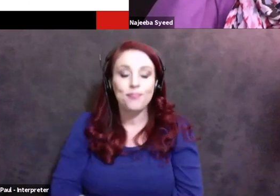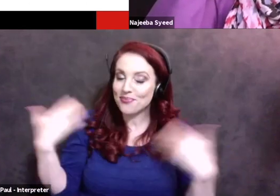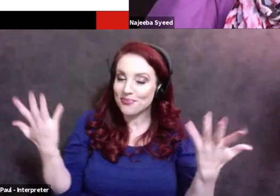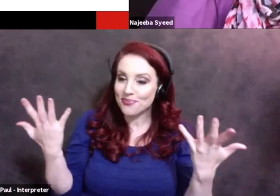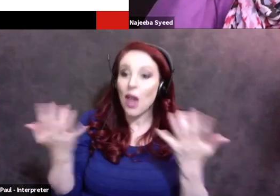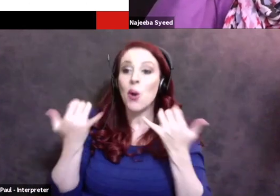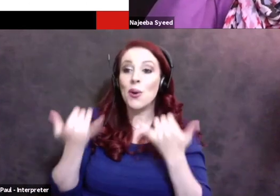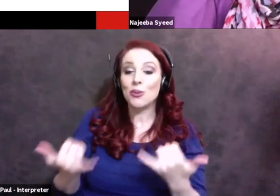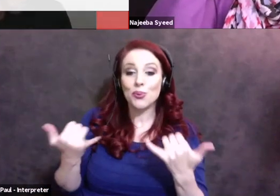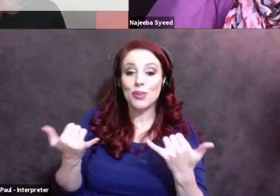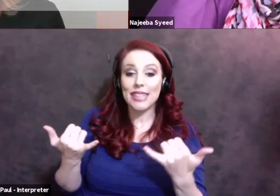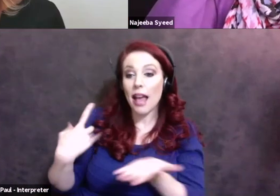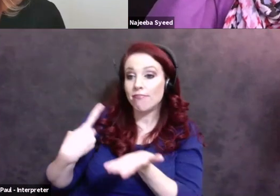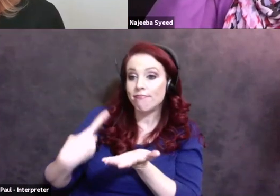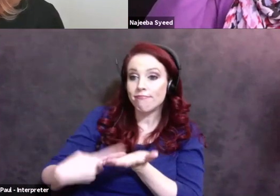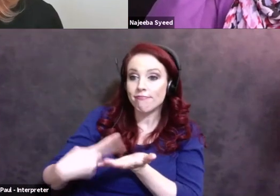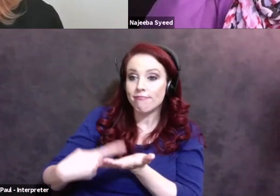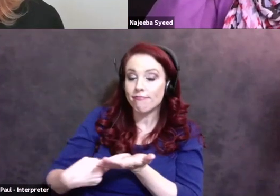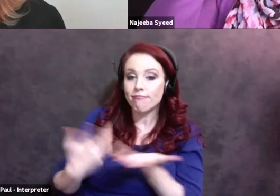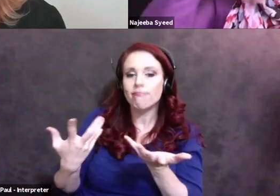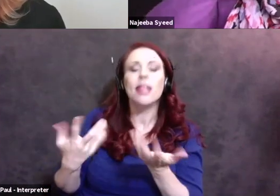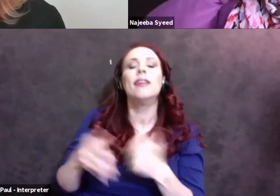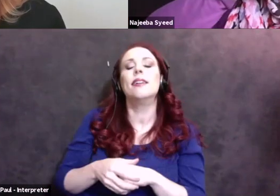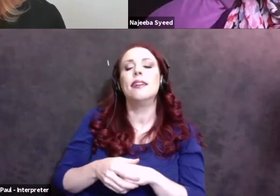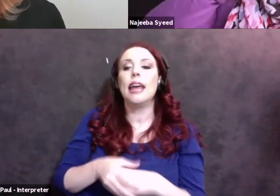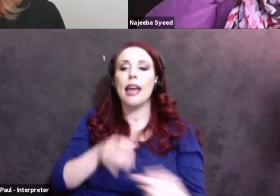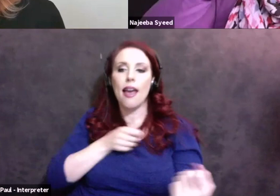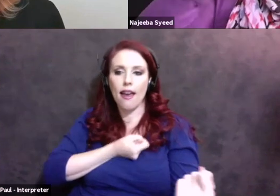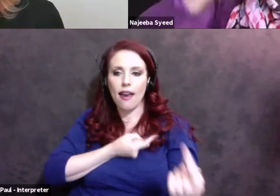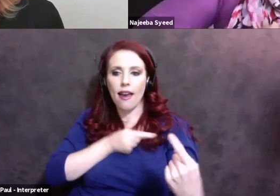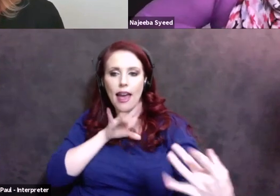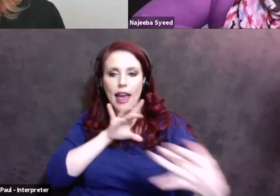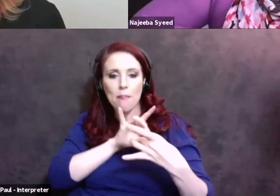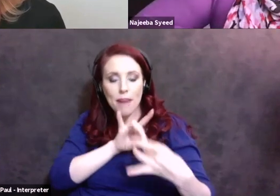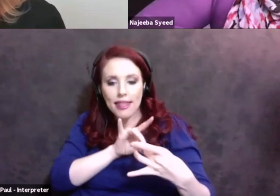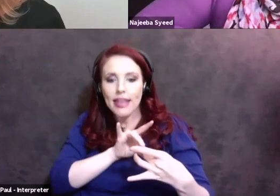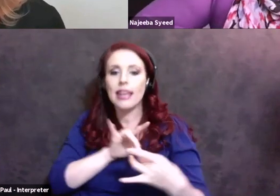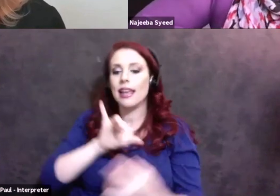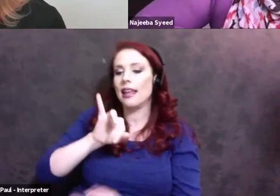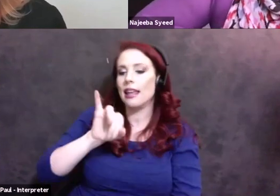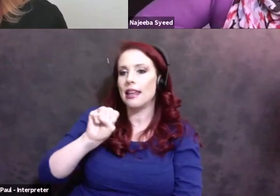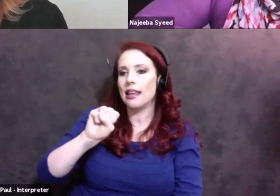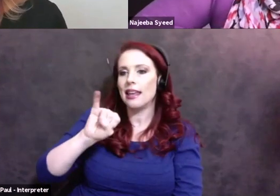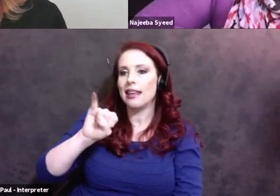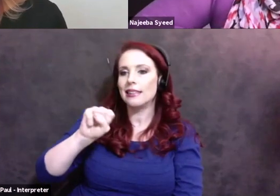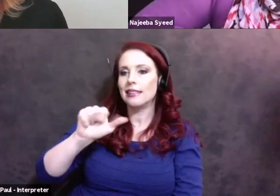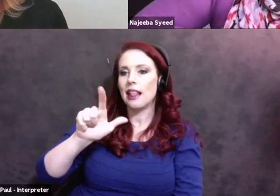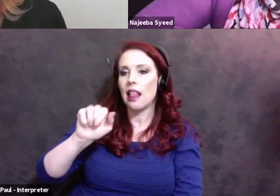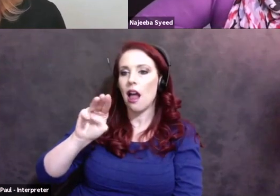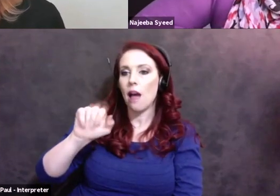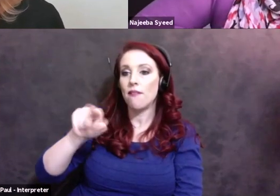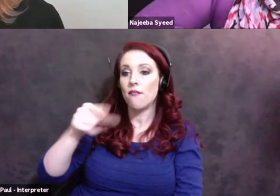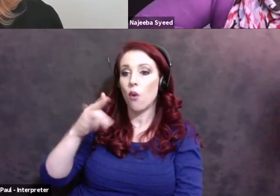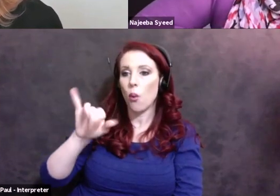Well, today we a re exploring empathy, Islamophobia or Muslim bias and discrimination and Muslim